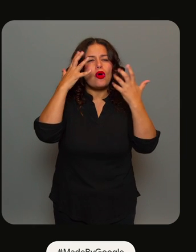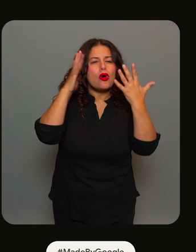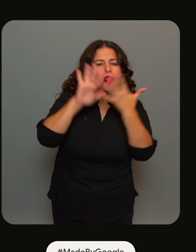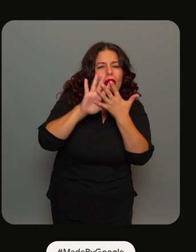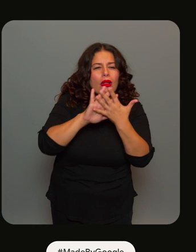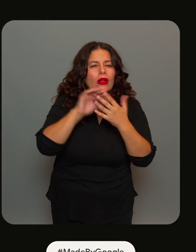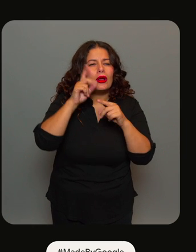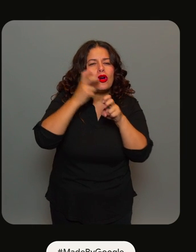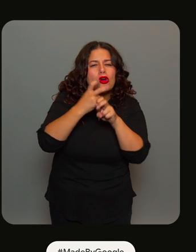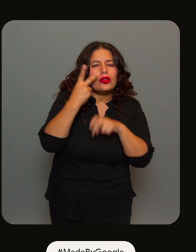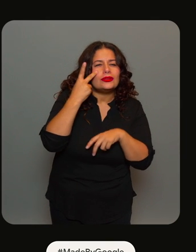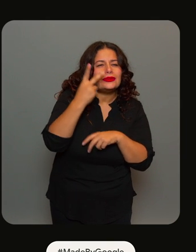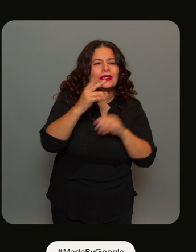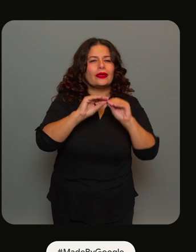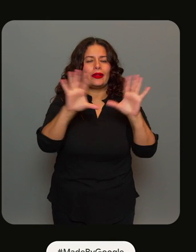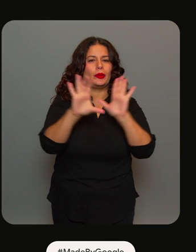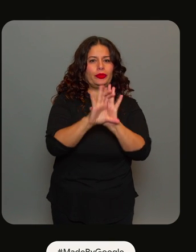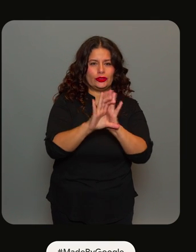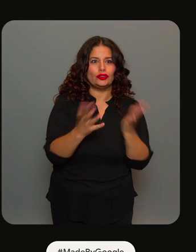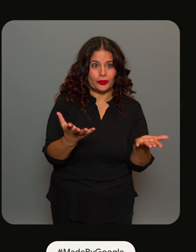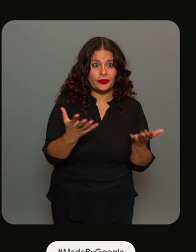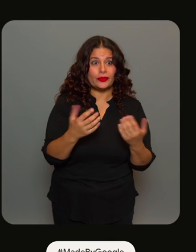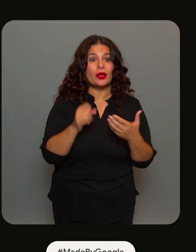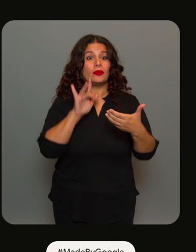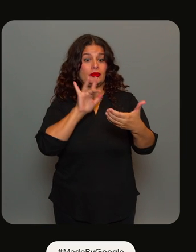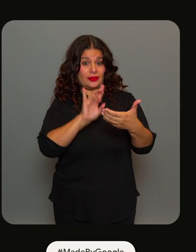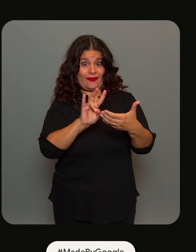Pixel 7 and Tensor G2 can fix that.